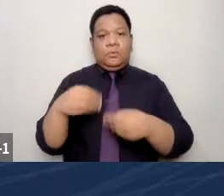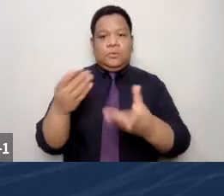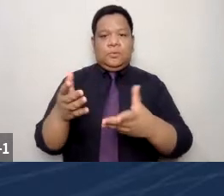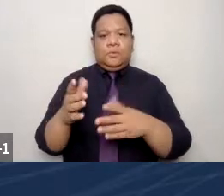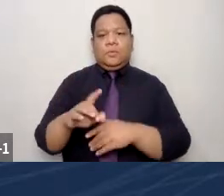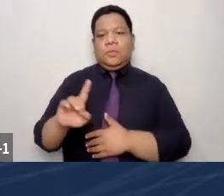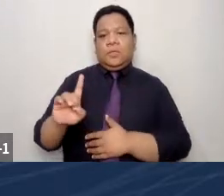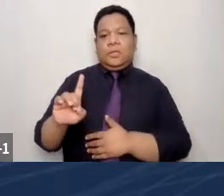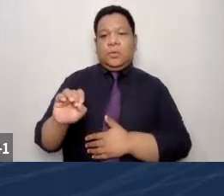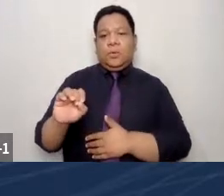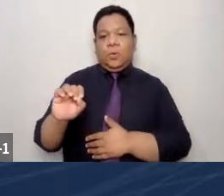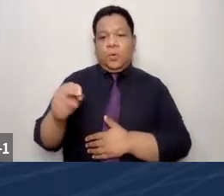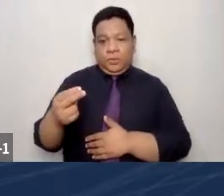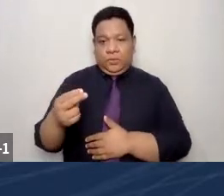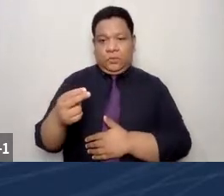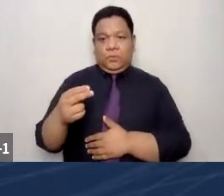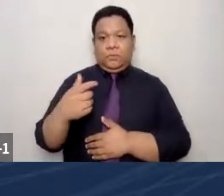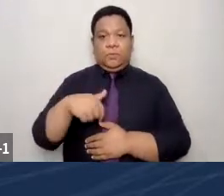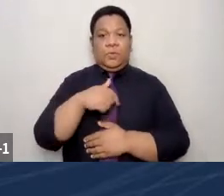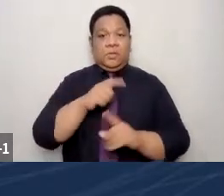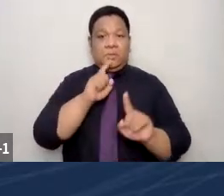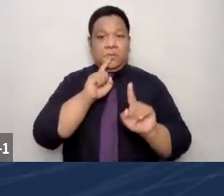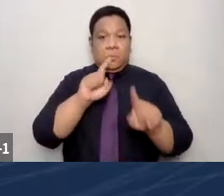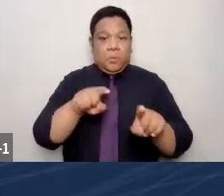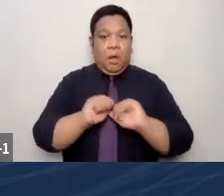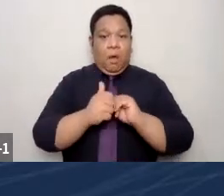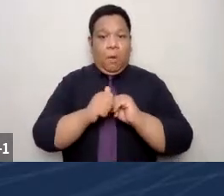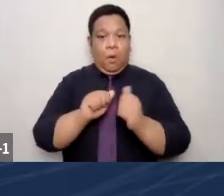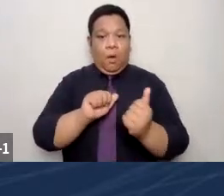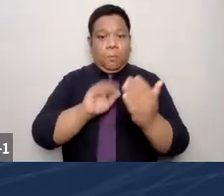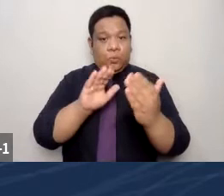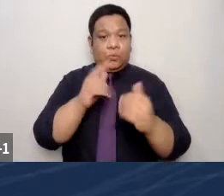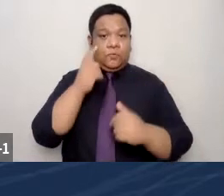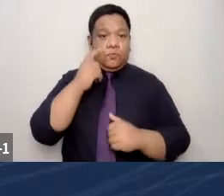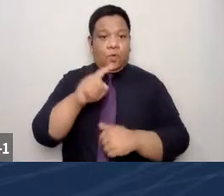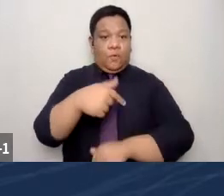Our response or approach to vaccination is the whole of society.